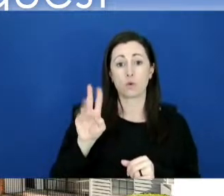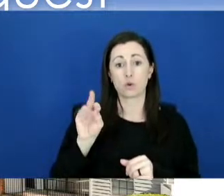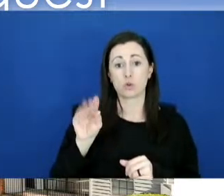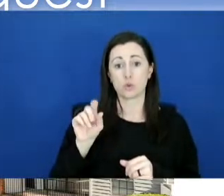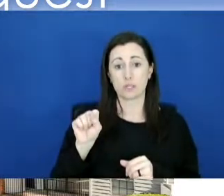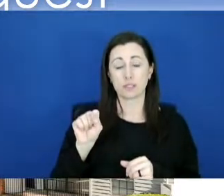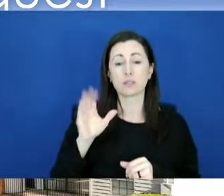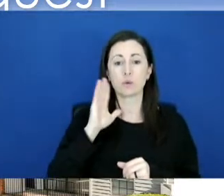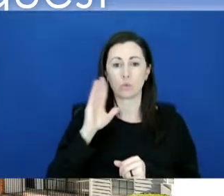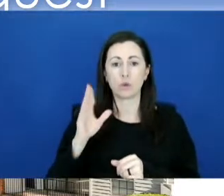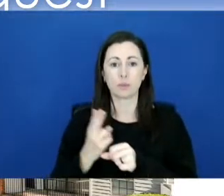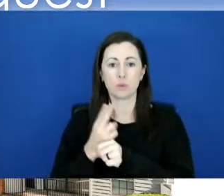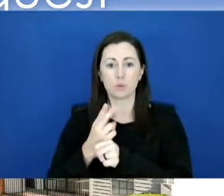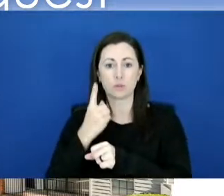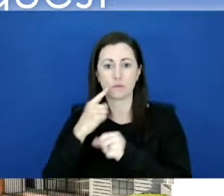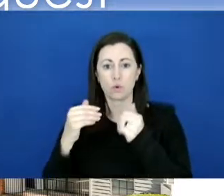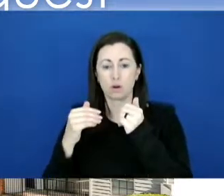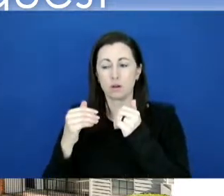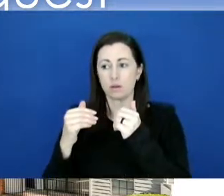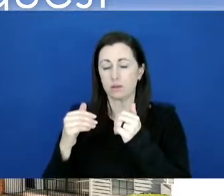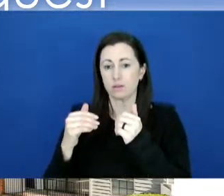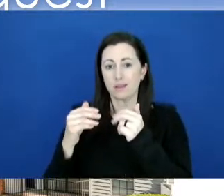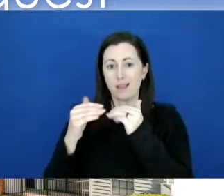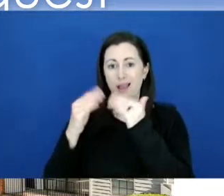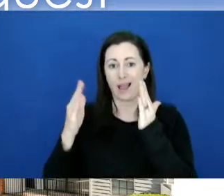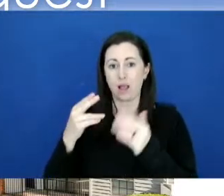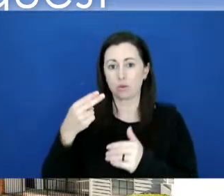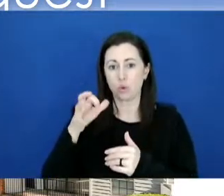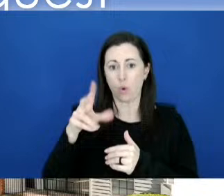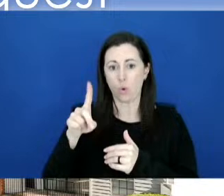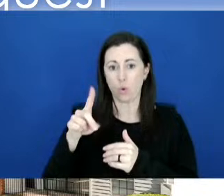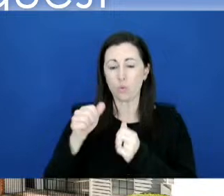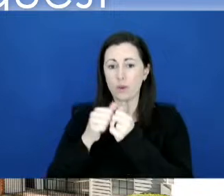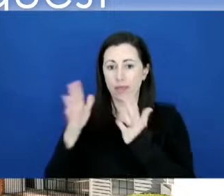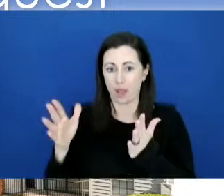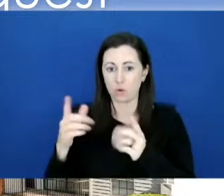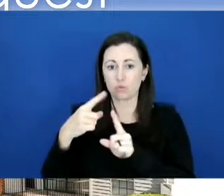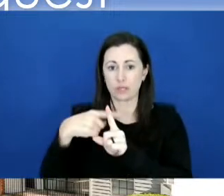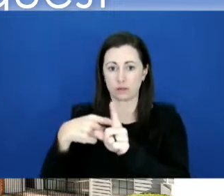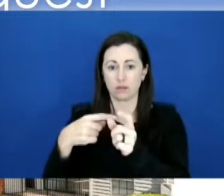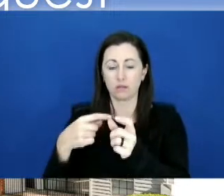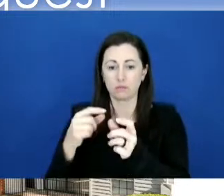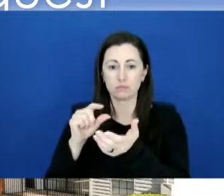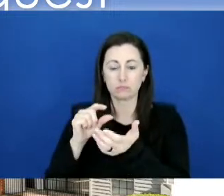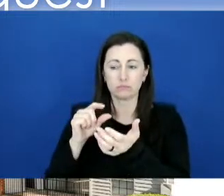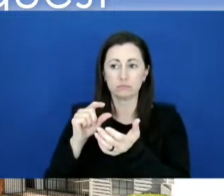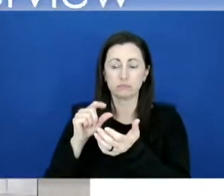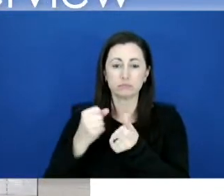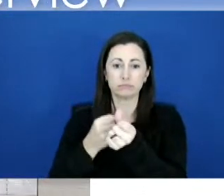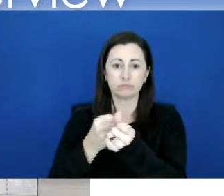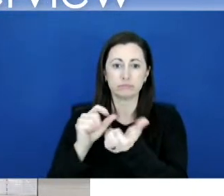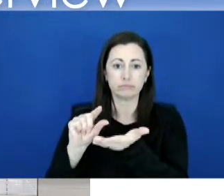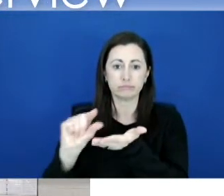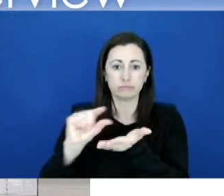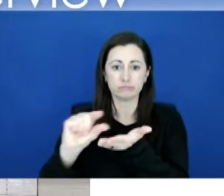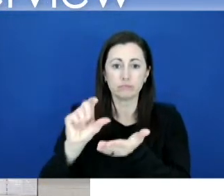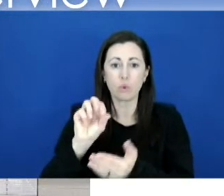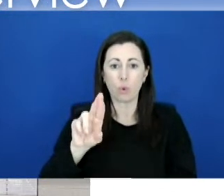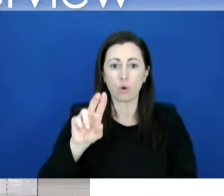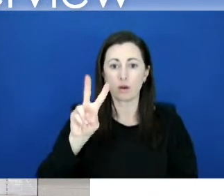AND THERE WILL BE 34 UNITS THAT